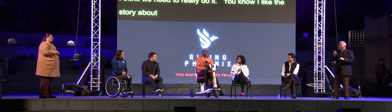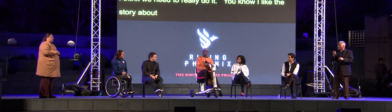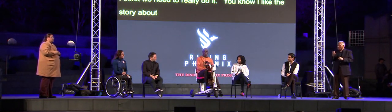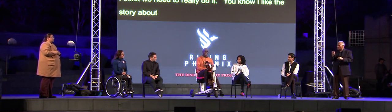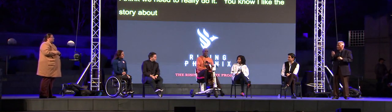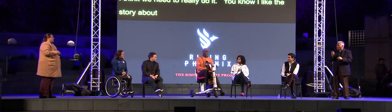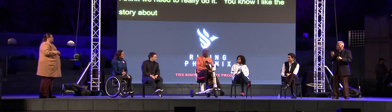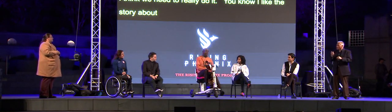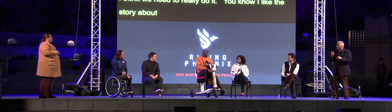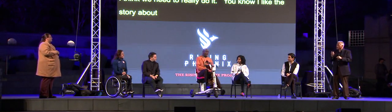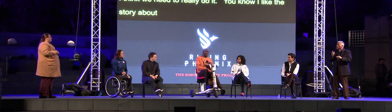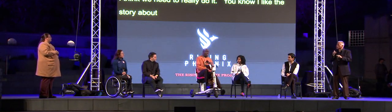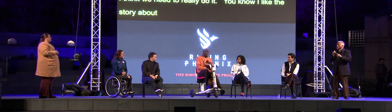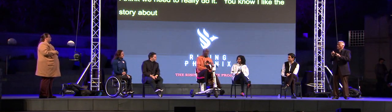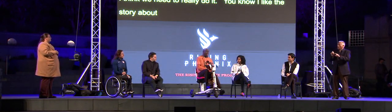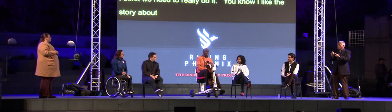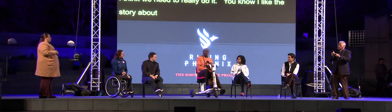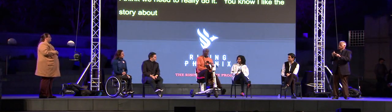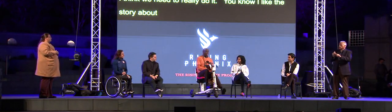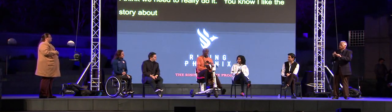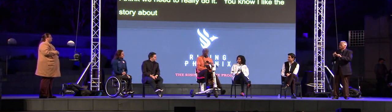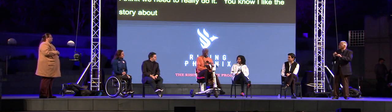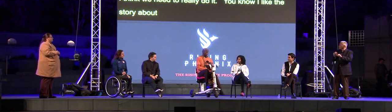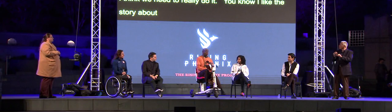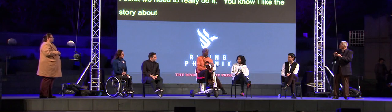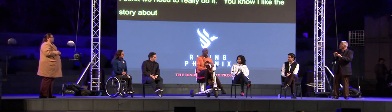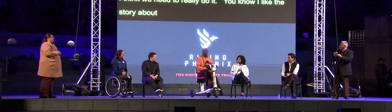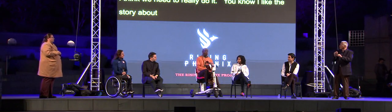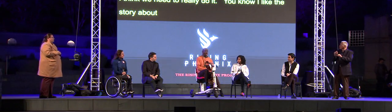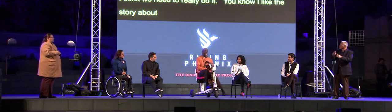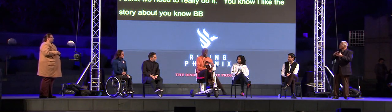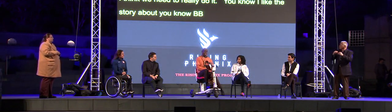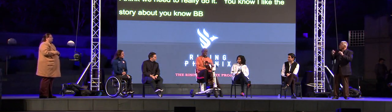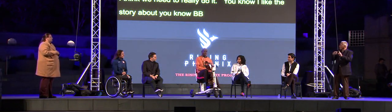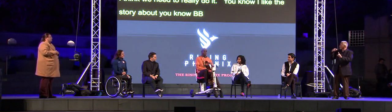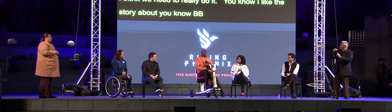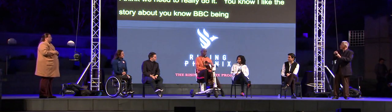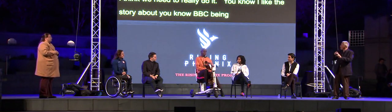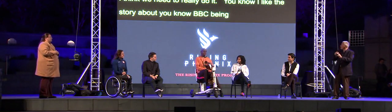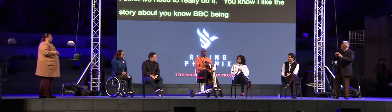and you fired them. That should be our reaction.